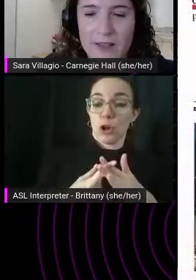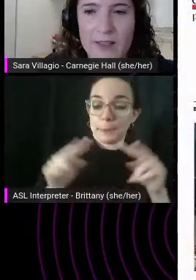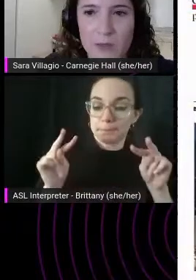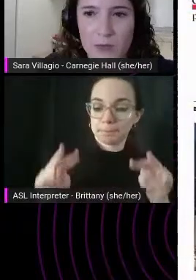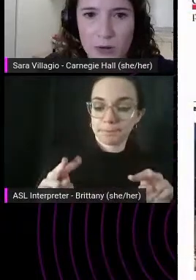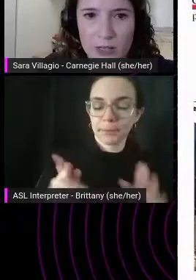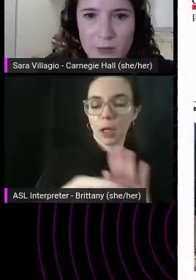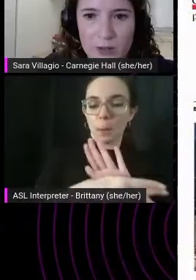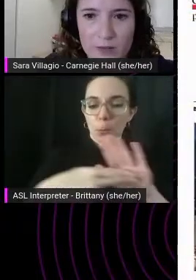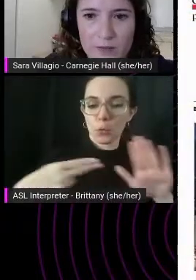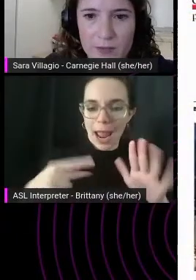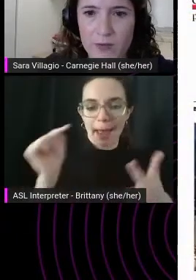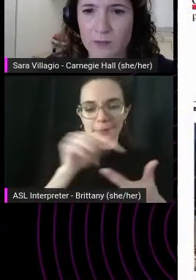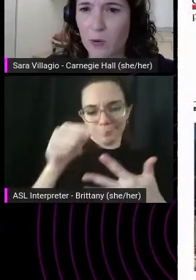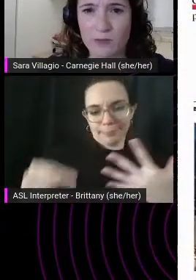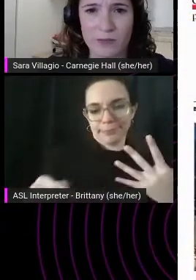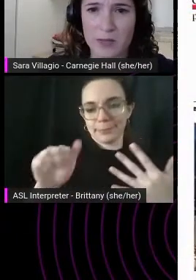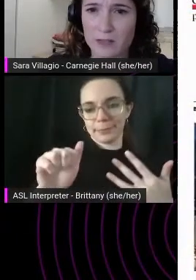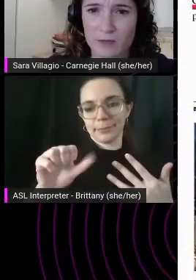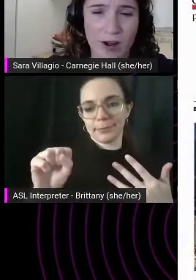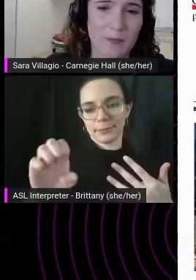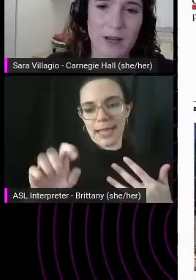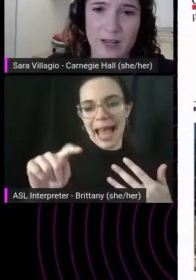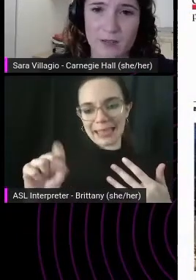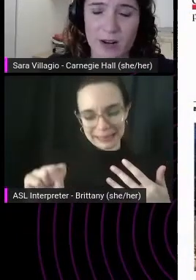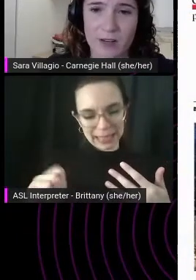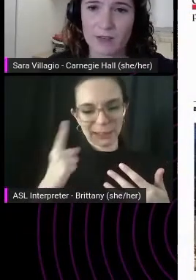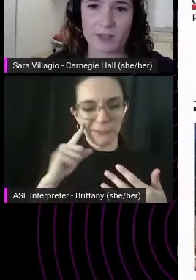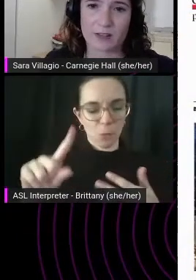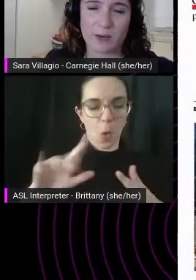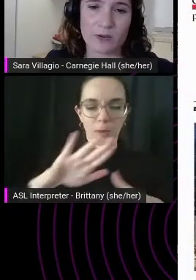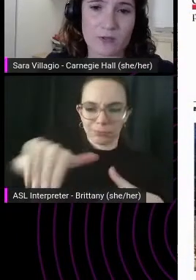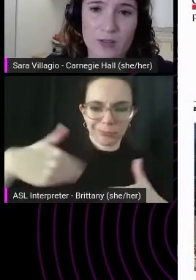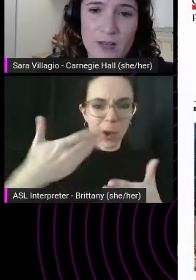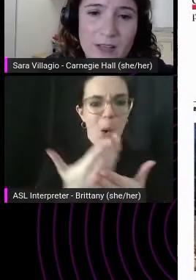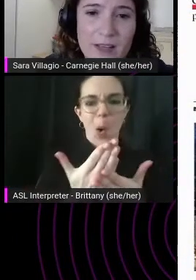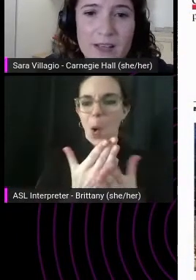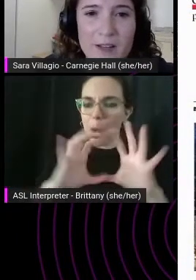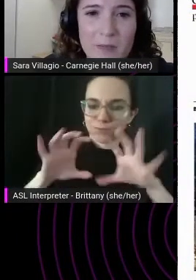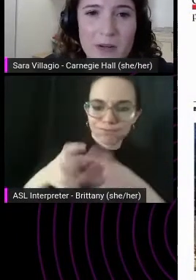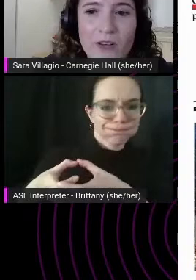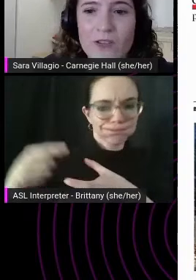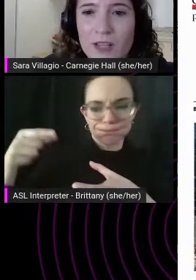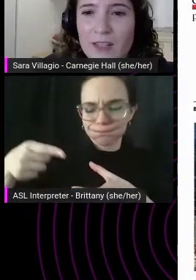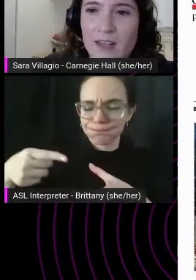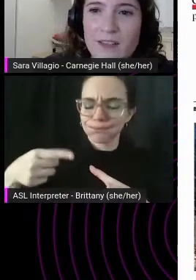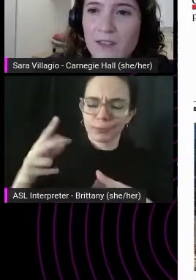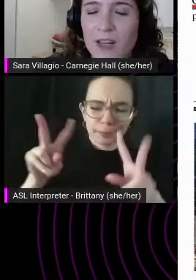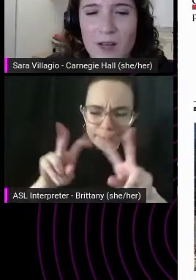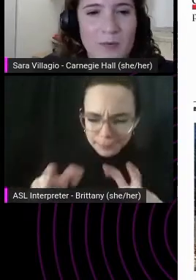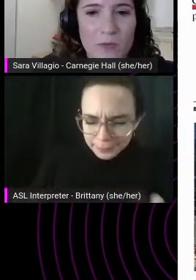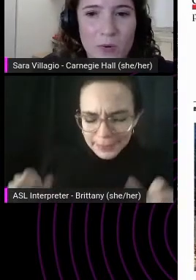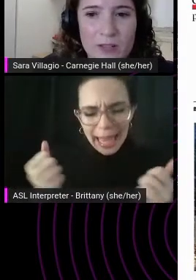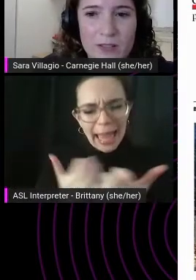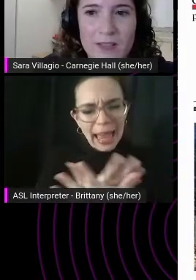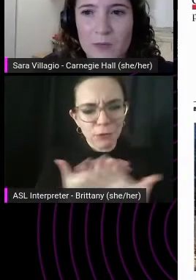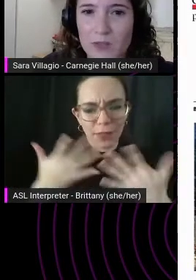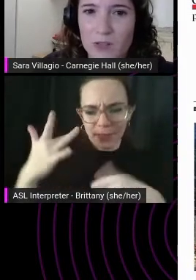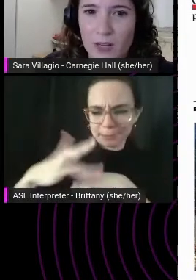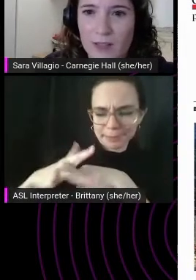that the team was working with. It was important for me to wrap my head around everything that they were using, but also to get a sense of the type of work that the team was doing.